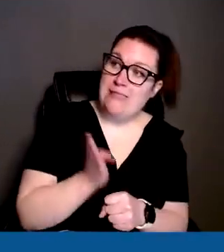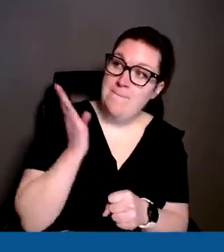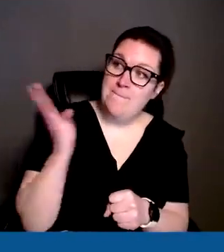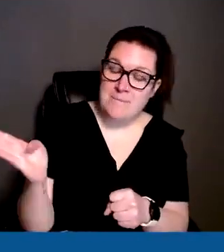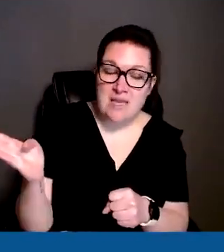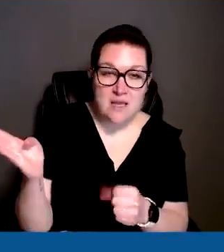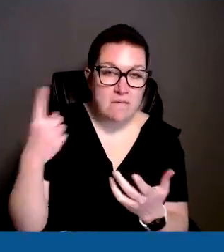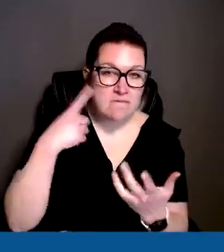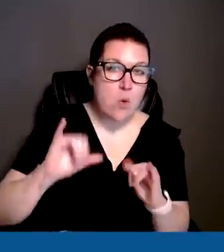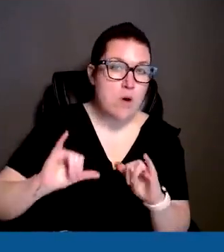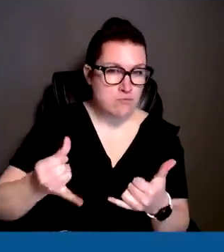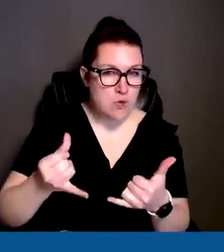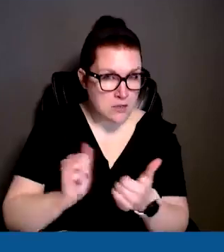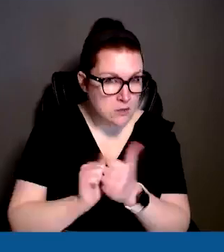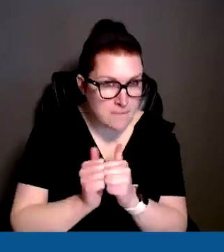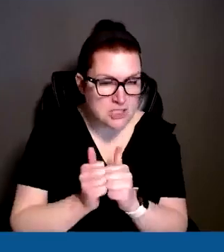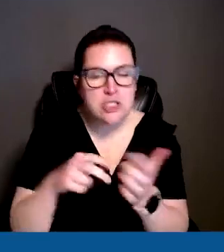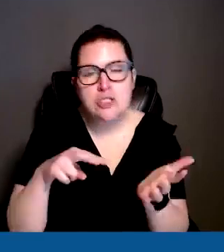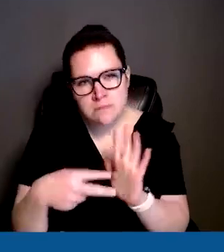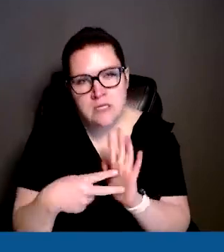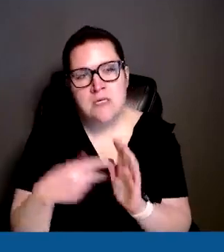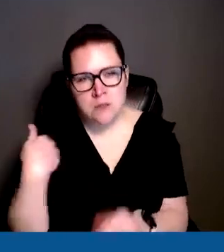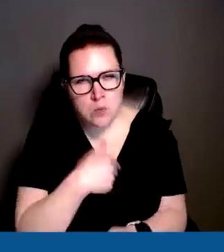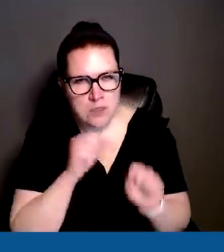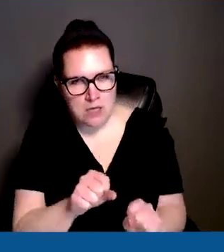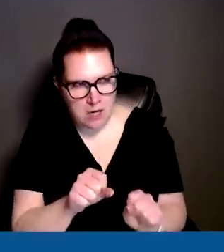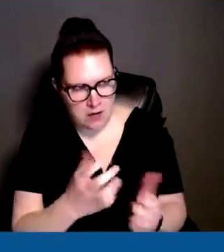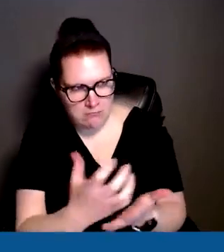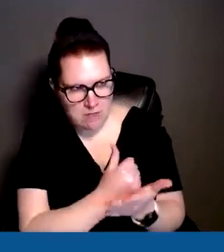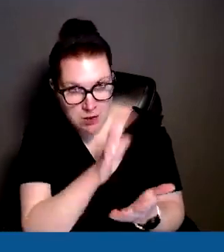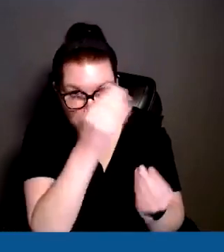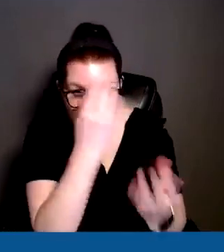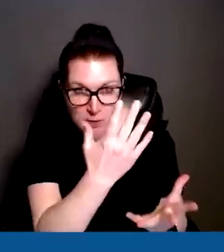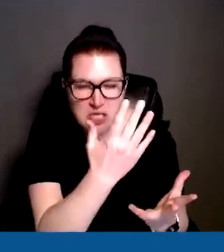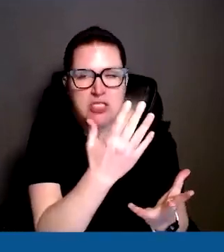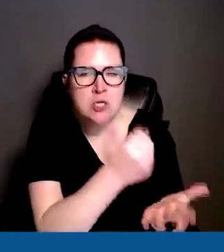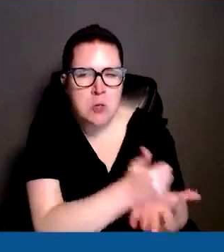for the prize competition, so that then again, we can use that information. If we